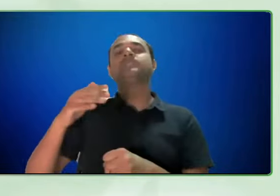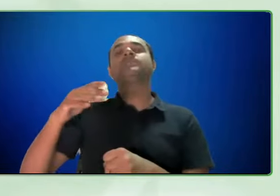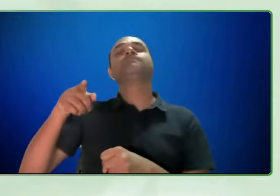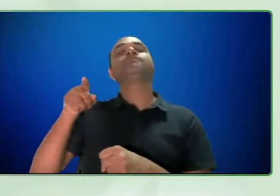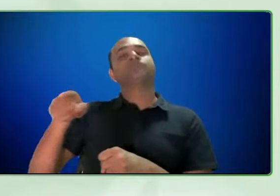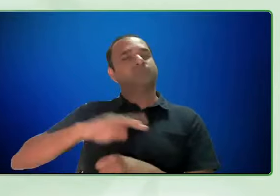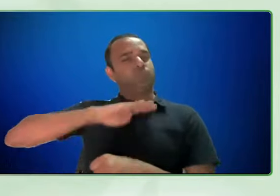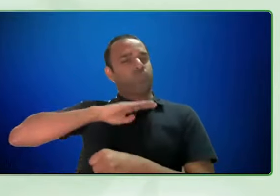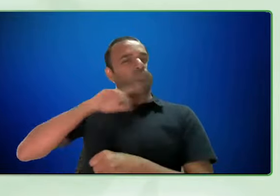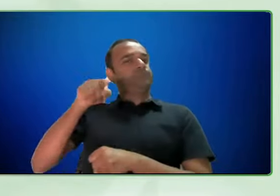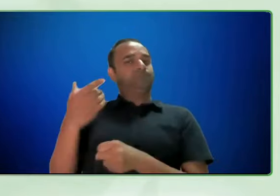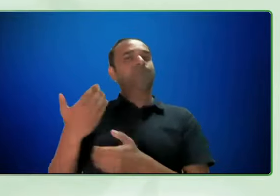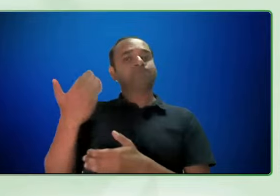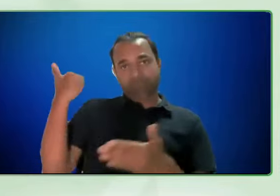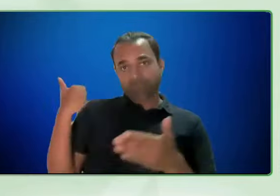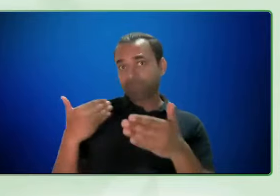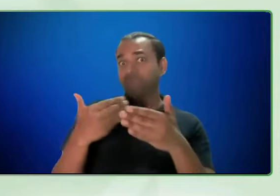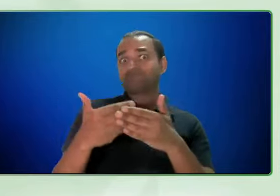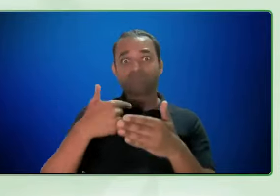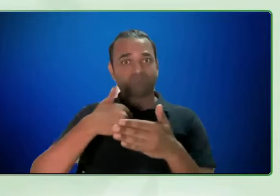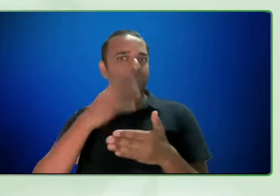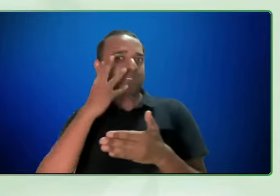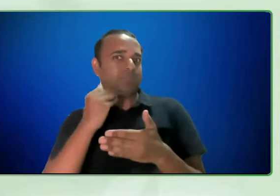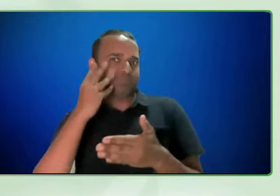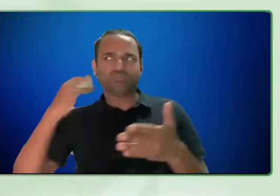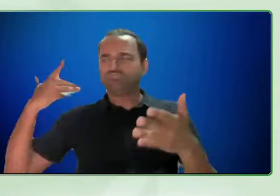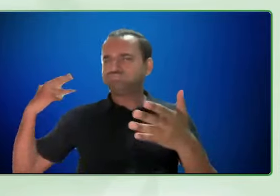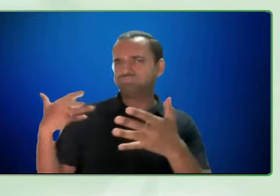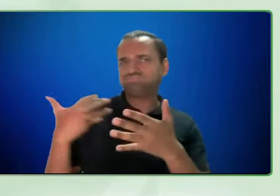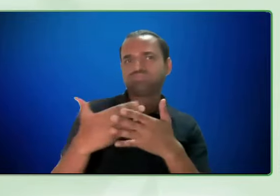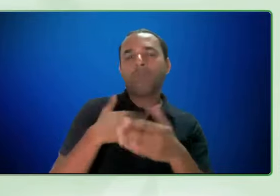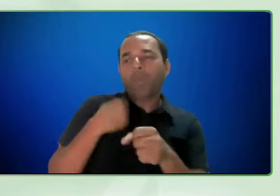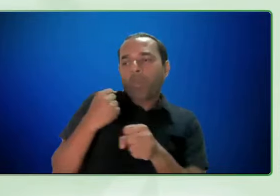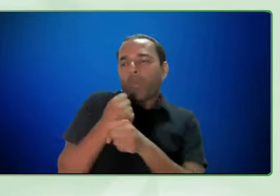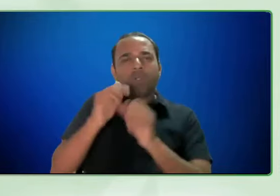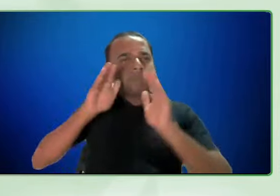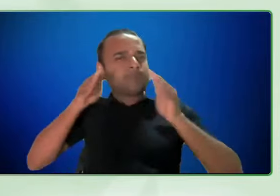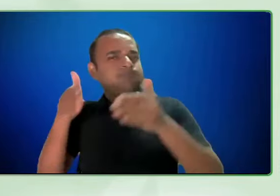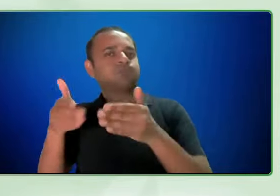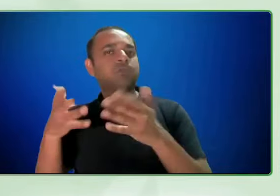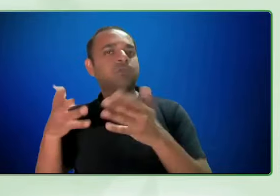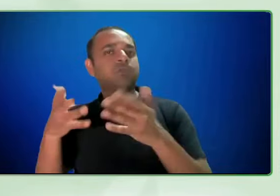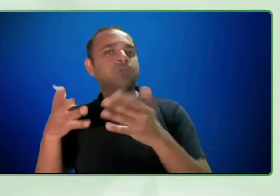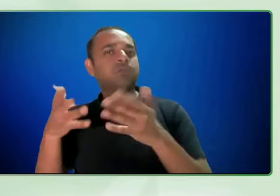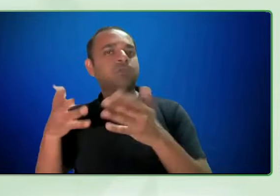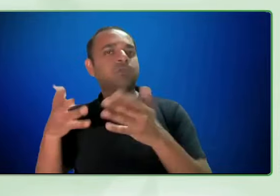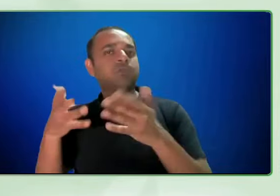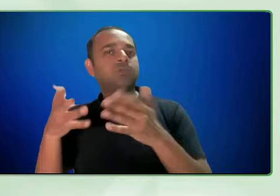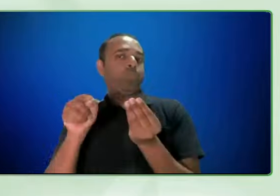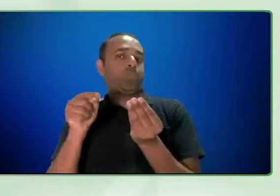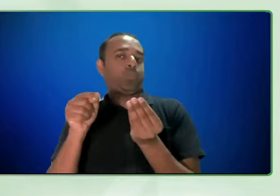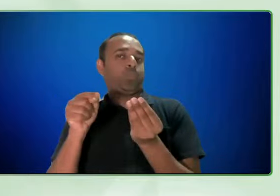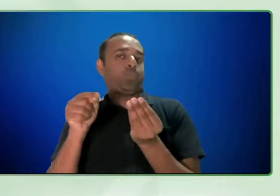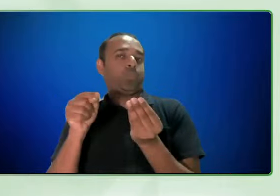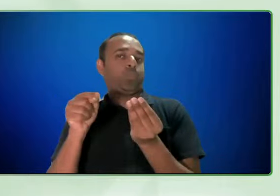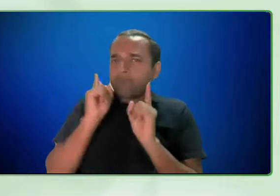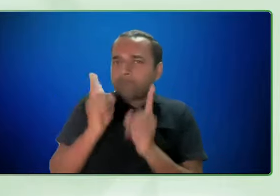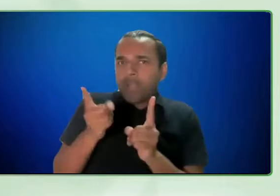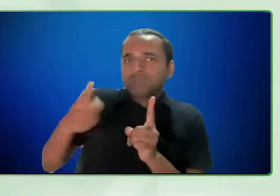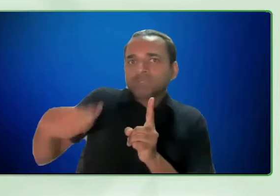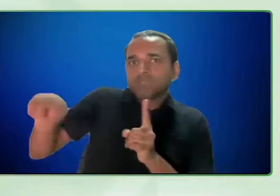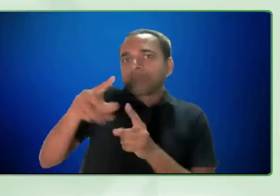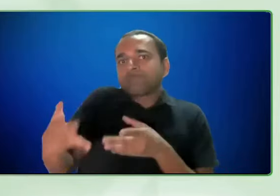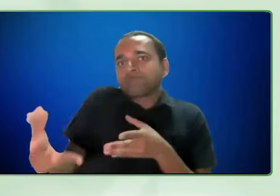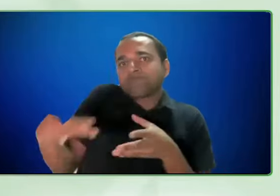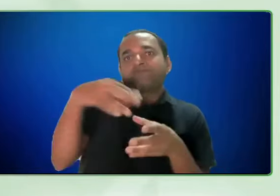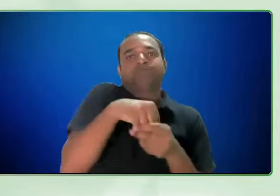on skilling youth and putting them into jobs. Over the years, what has happened is the work has